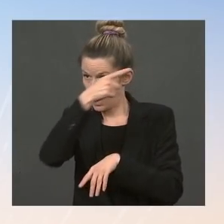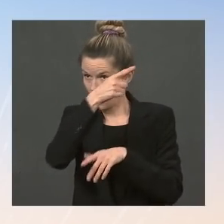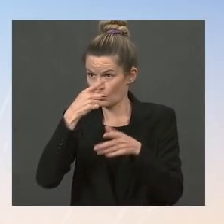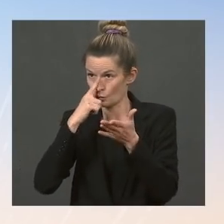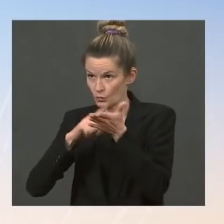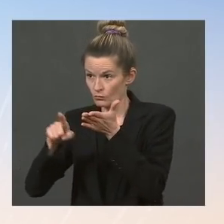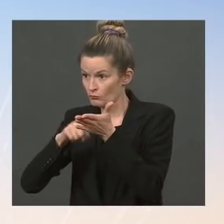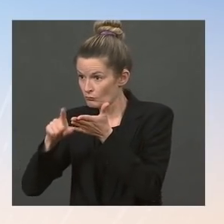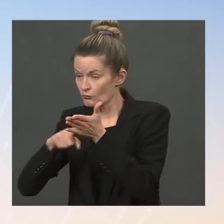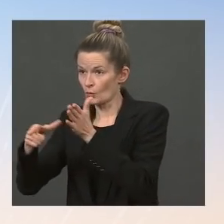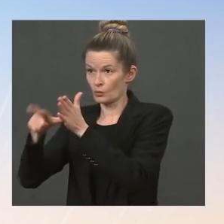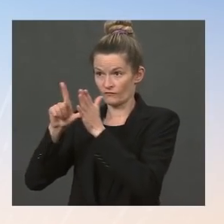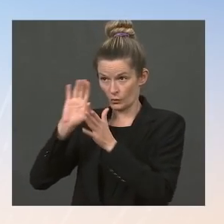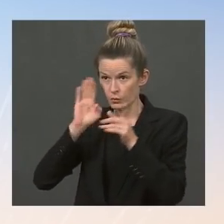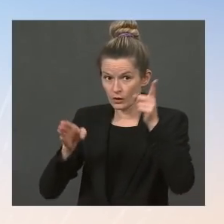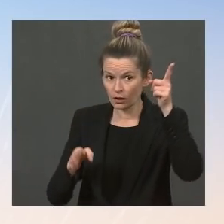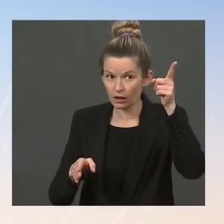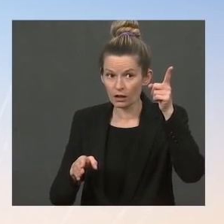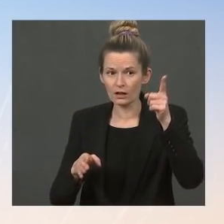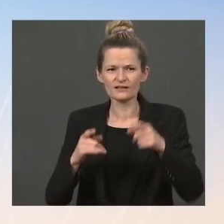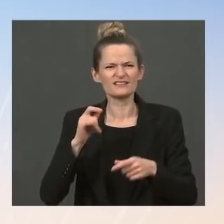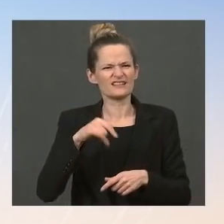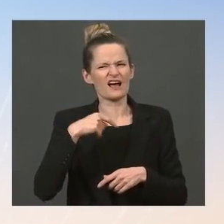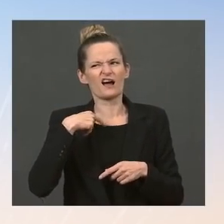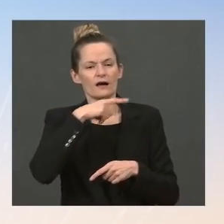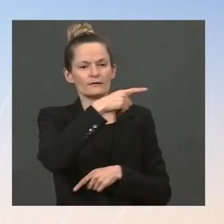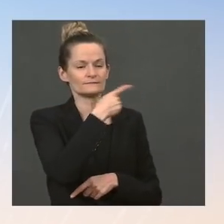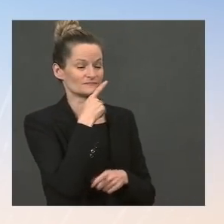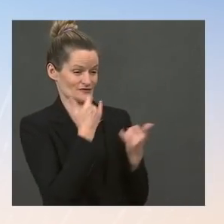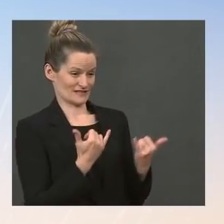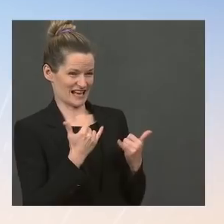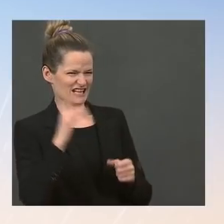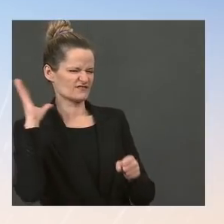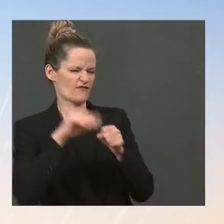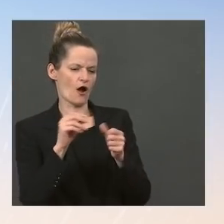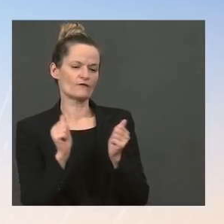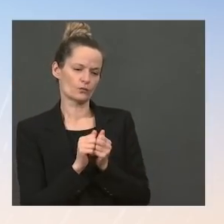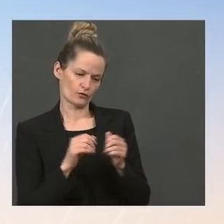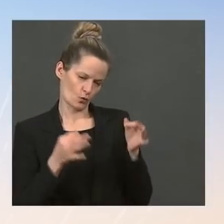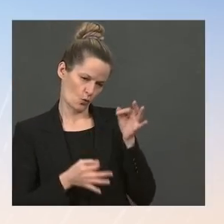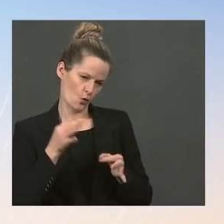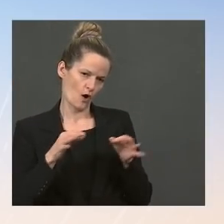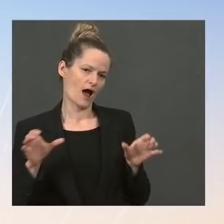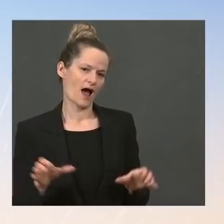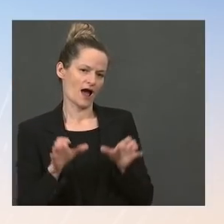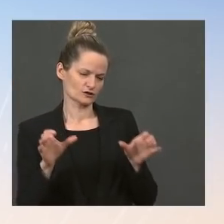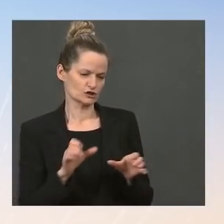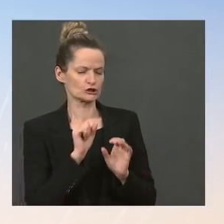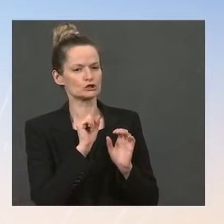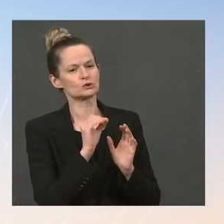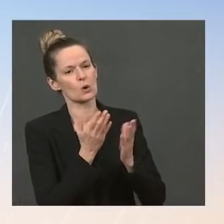We are certainly aware of the concerns, of the expression of viewpoints on this particular issue --